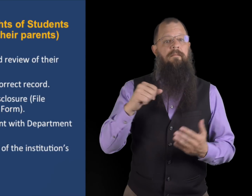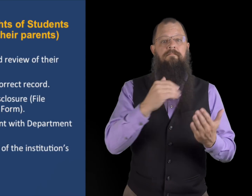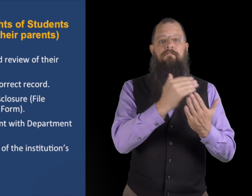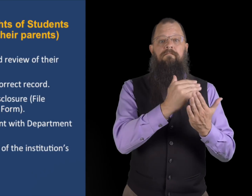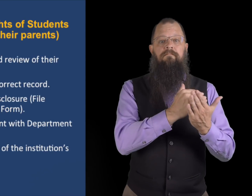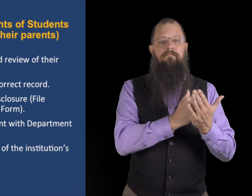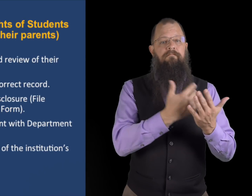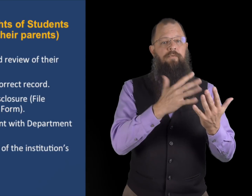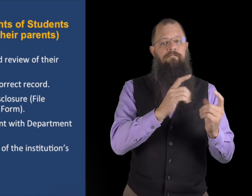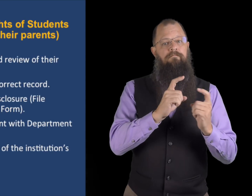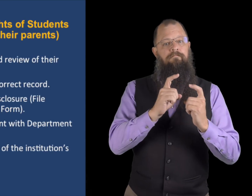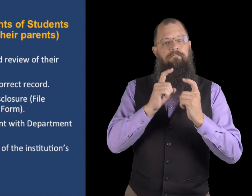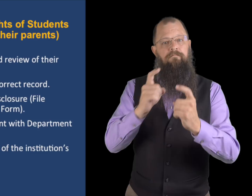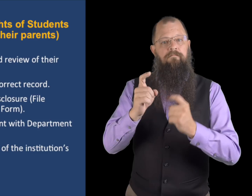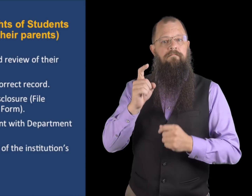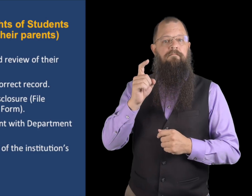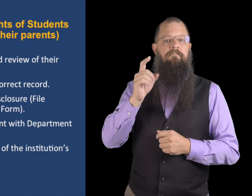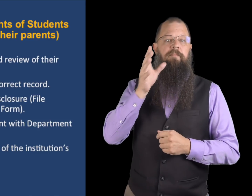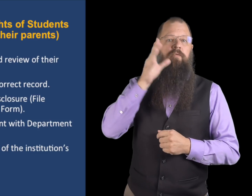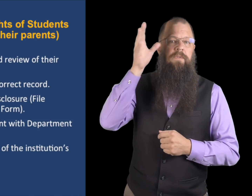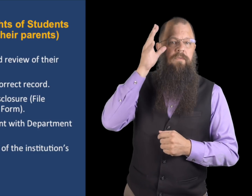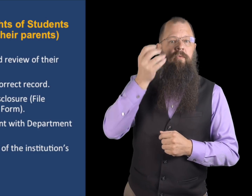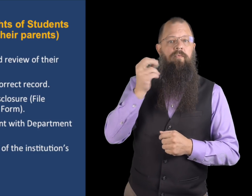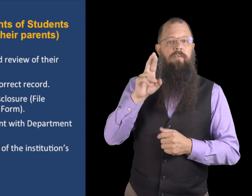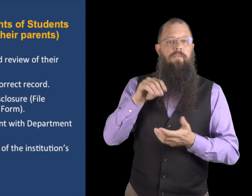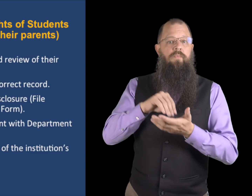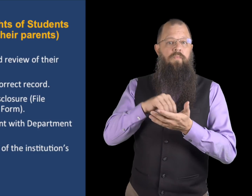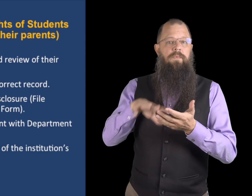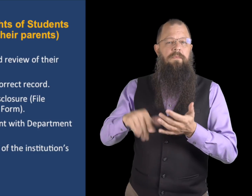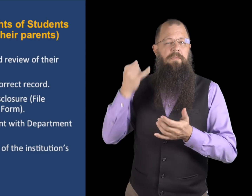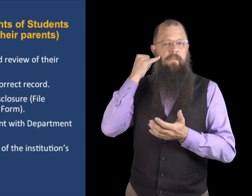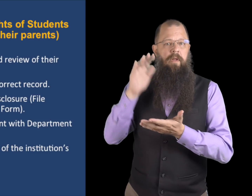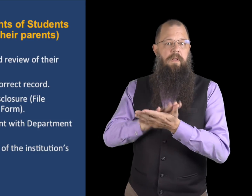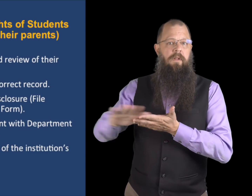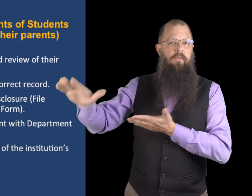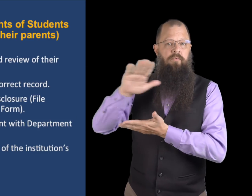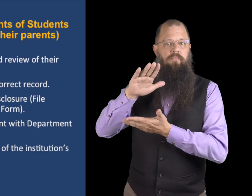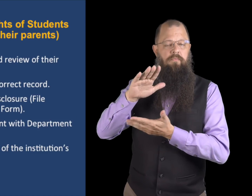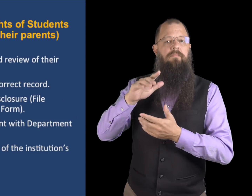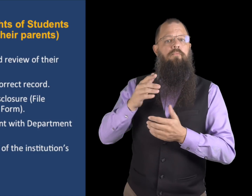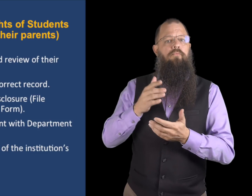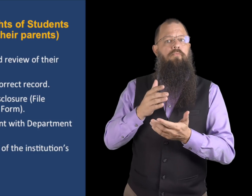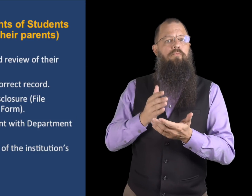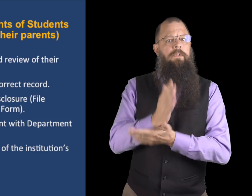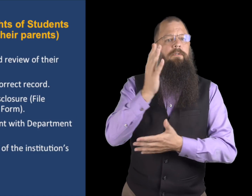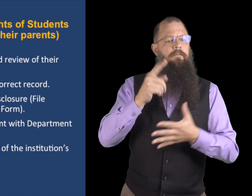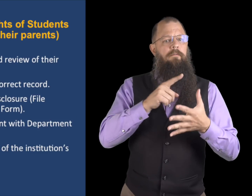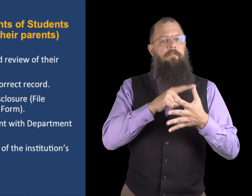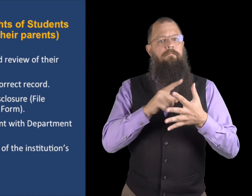FERPA grants five basic rights to parents and students, if they are an